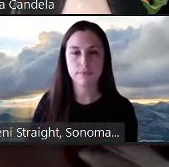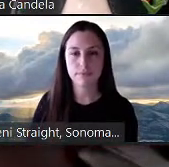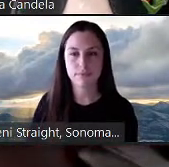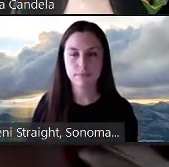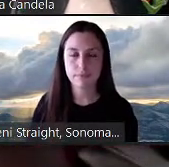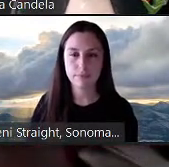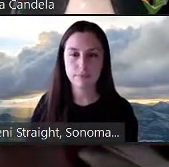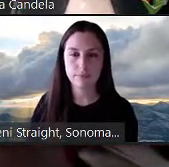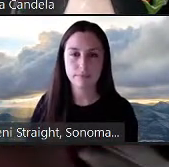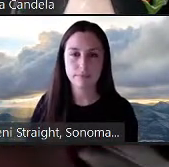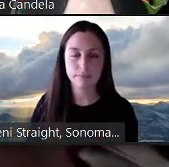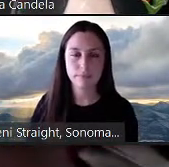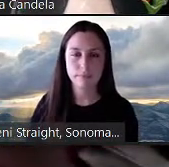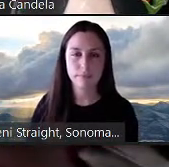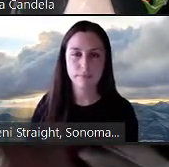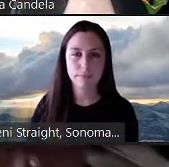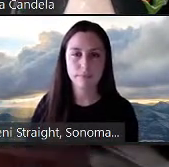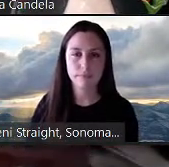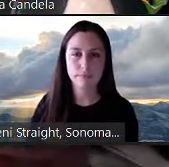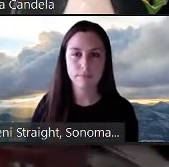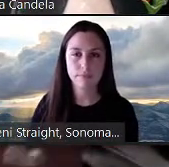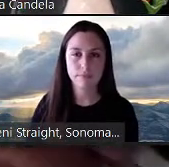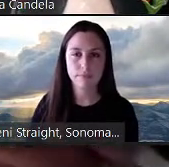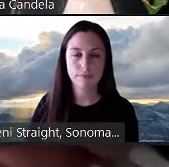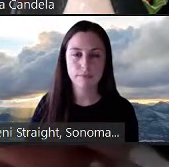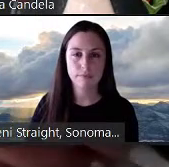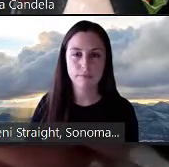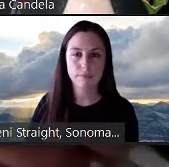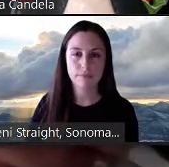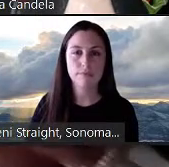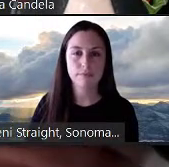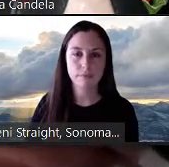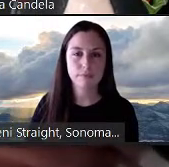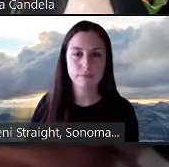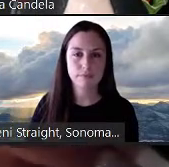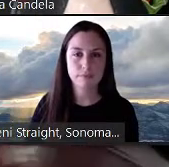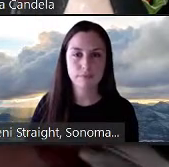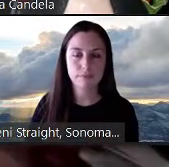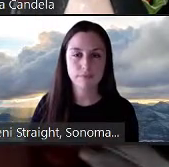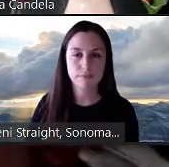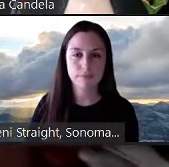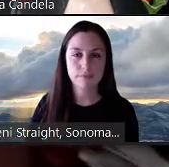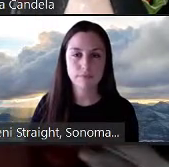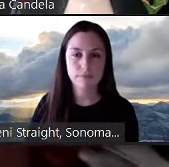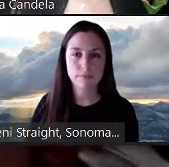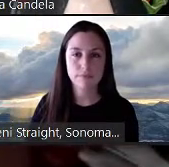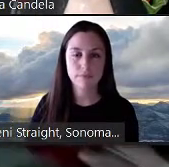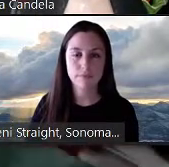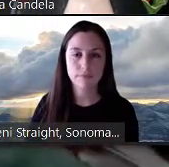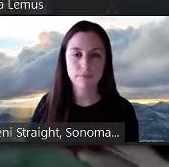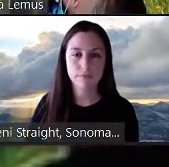are we have the face masks of for adults that are 12 and above.